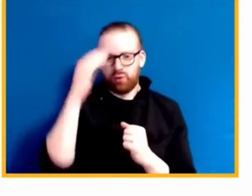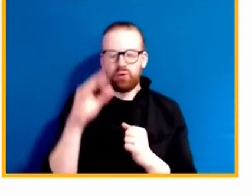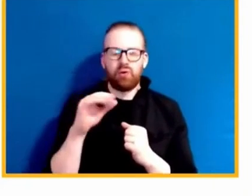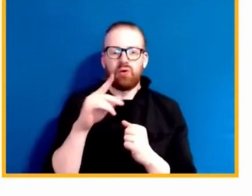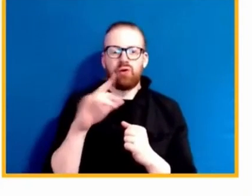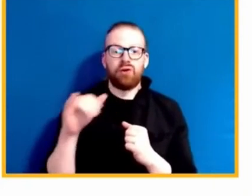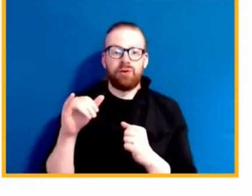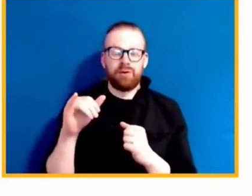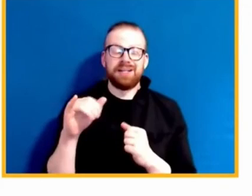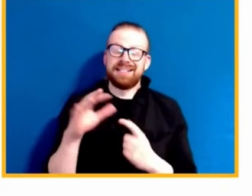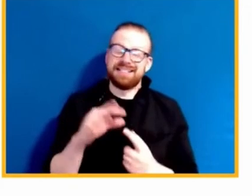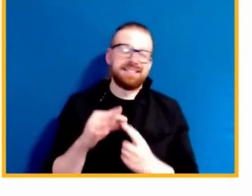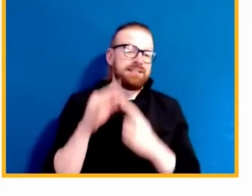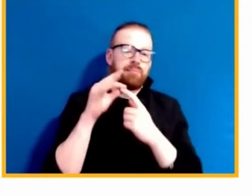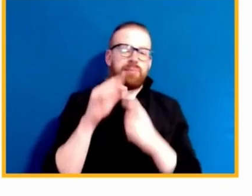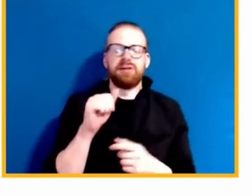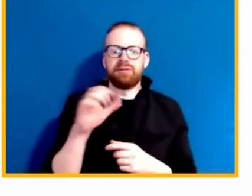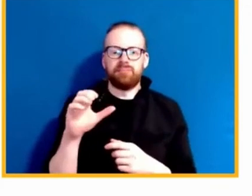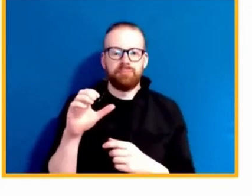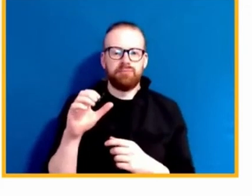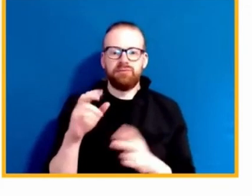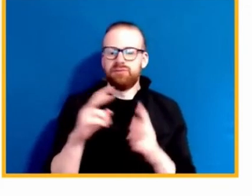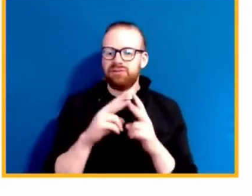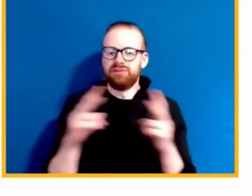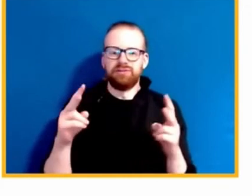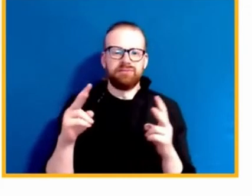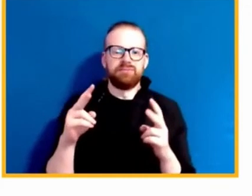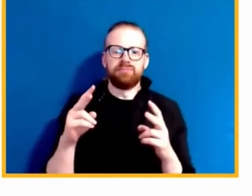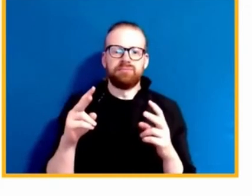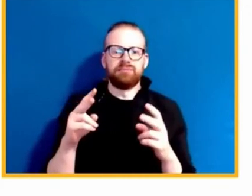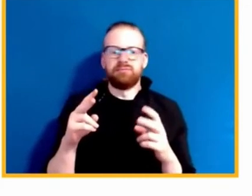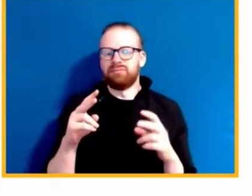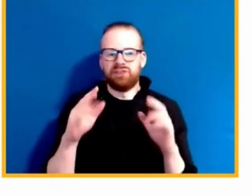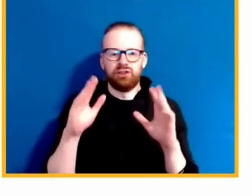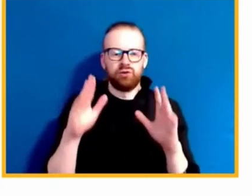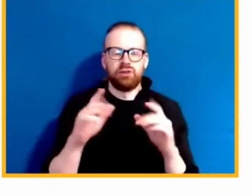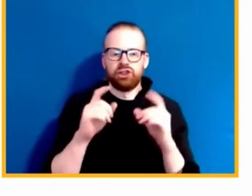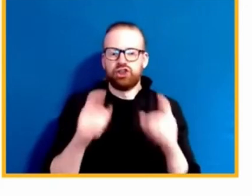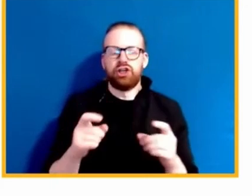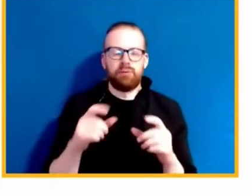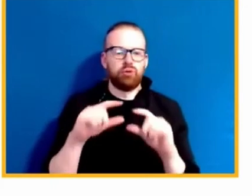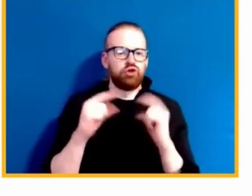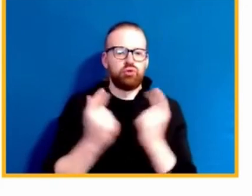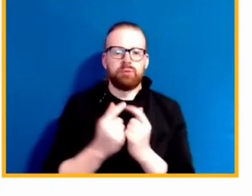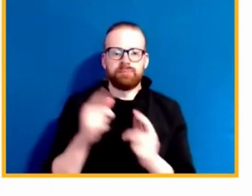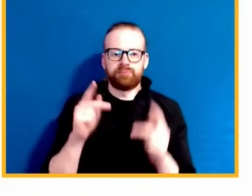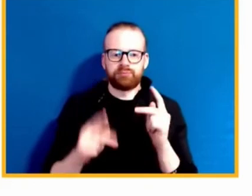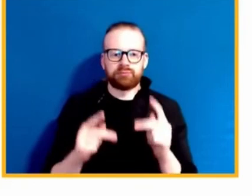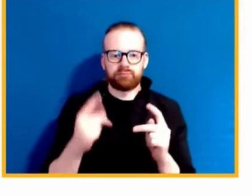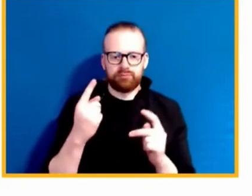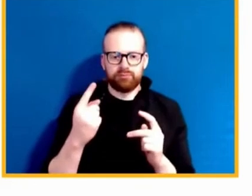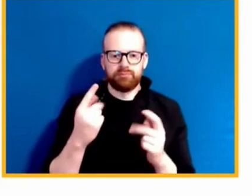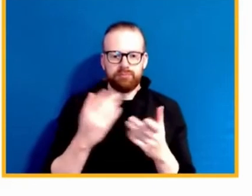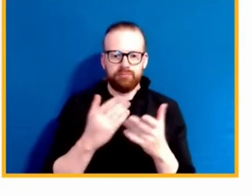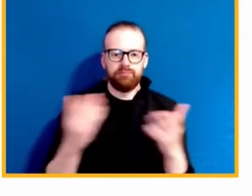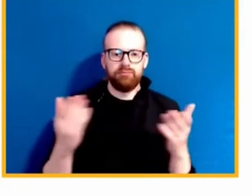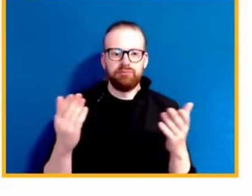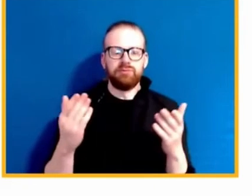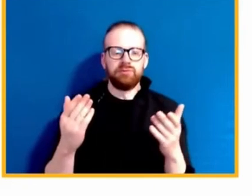especially at Anthrocon, are an extremely generous and charitable group of folk, and one thing that we pride ourselves at